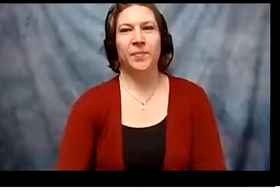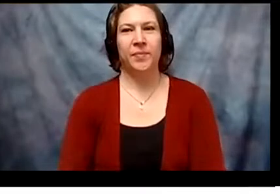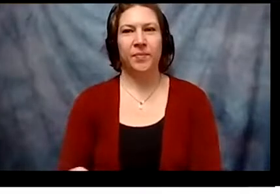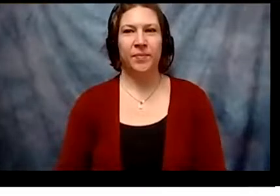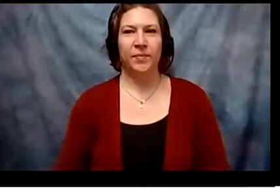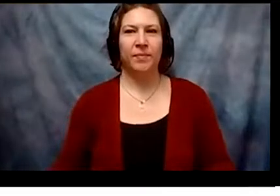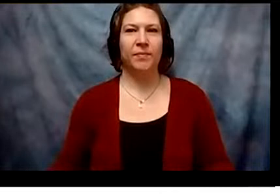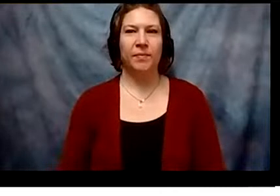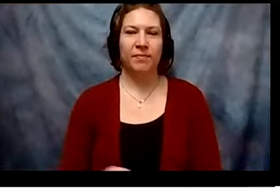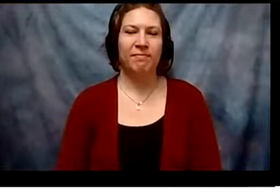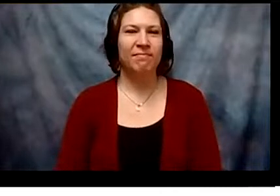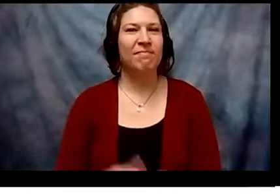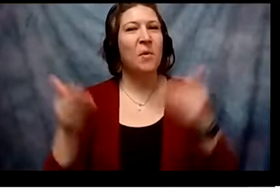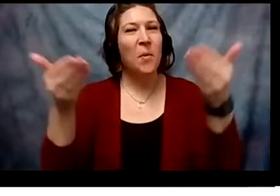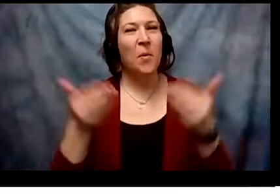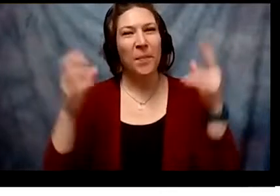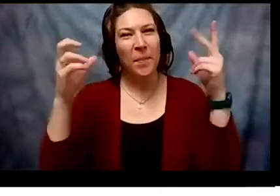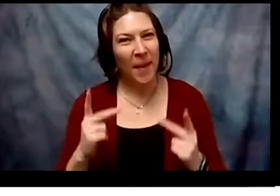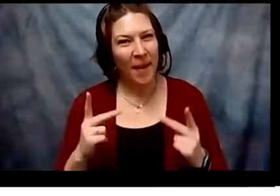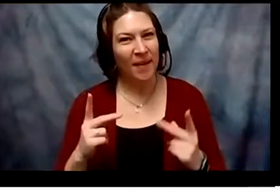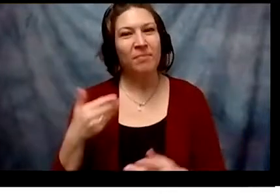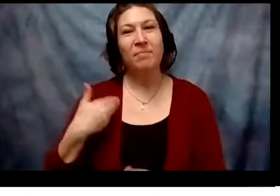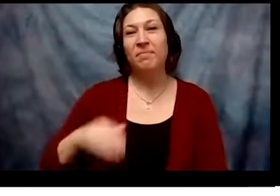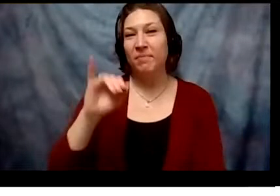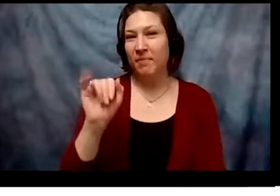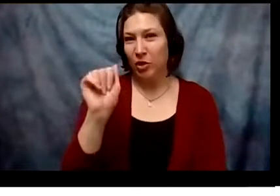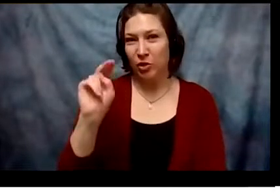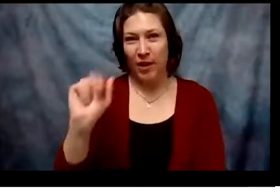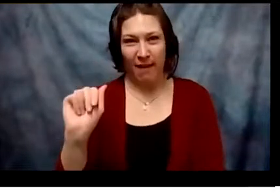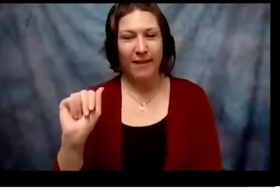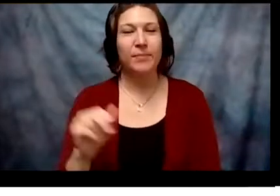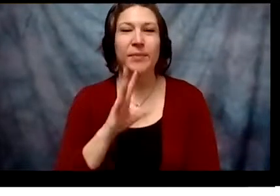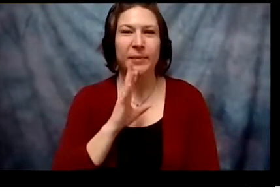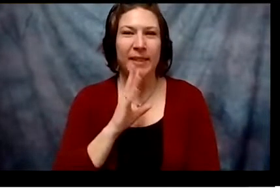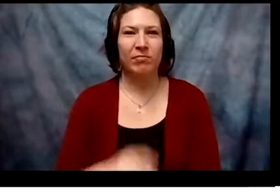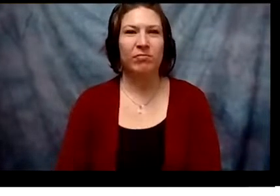on the disability history we're learning today. See you back at 10:55. This is Jana speaking again. And thank you all very much